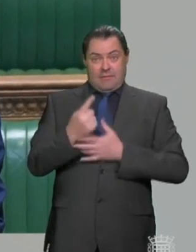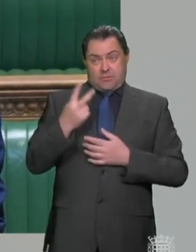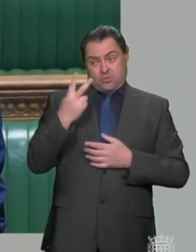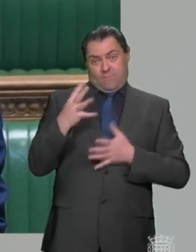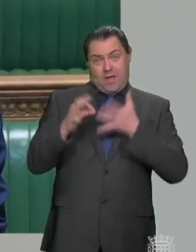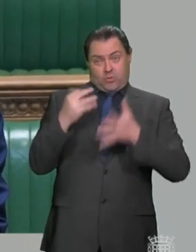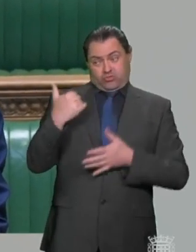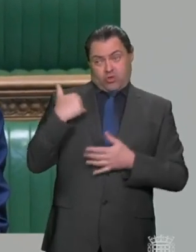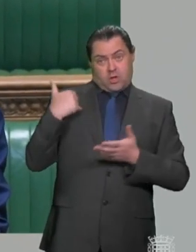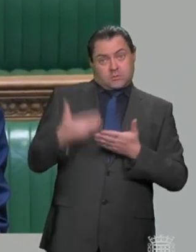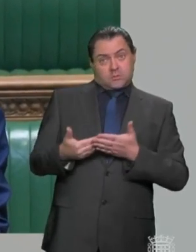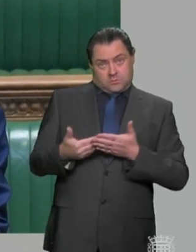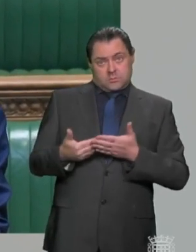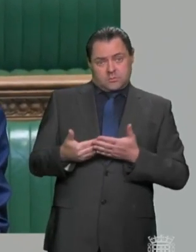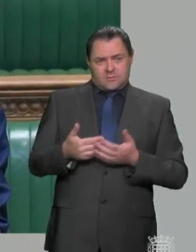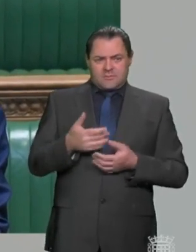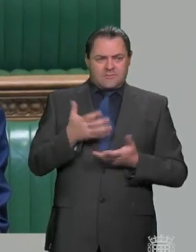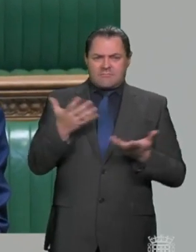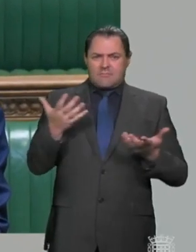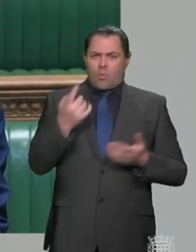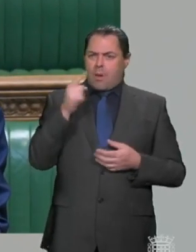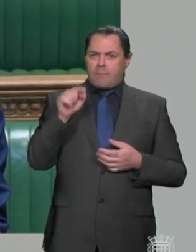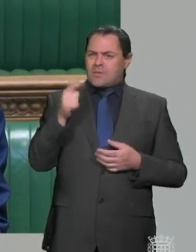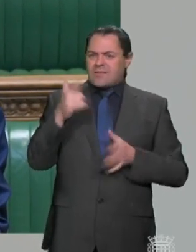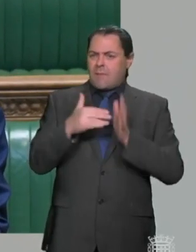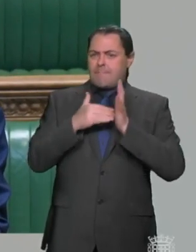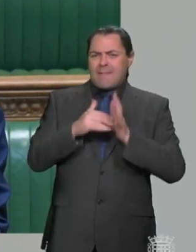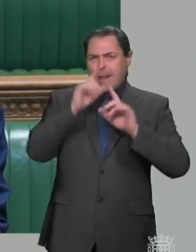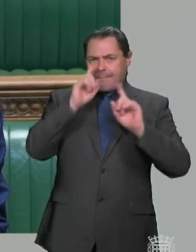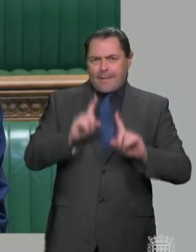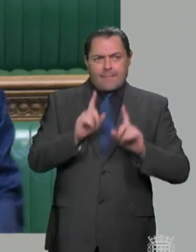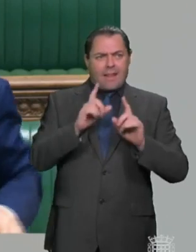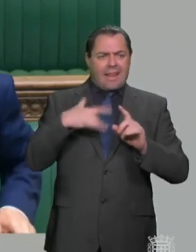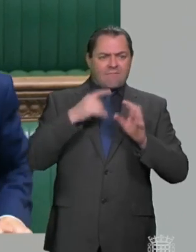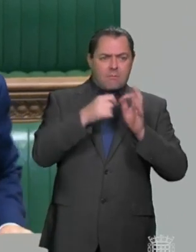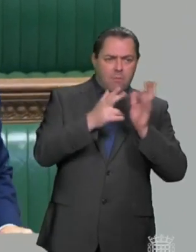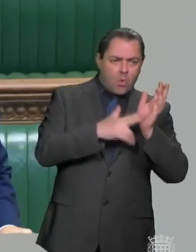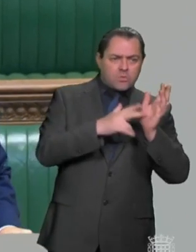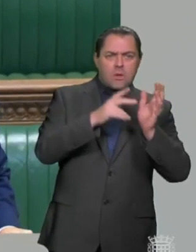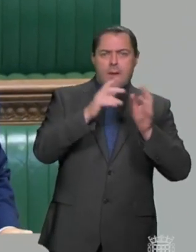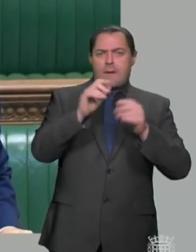with the ridiculous way 1.7 million people in Bolton, Burnley, Bedford, Blackburn,